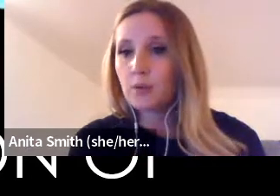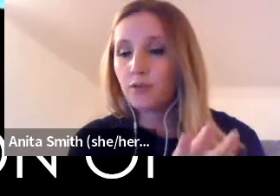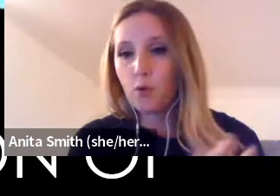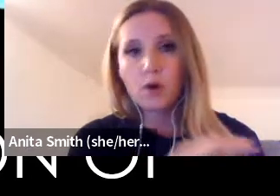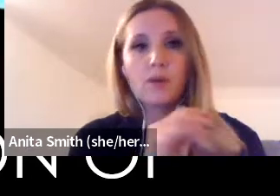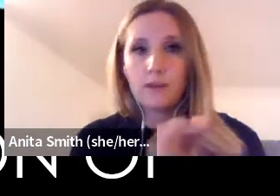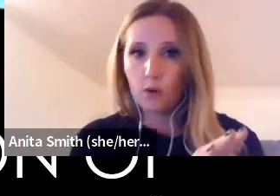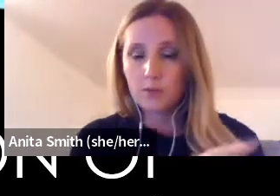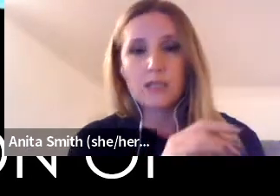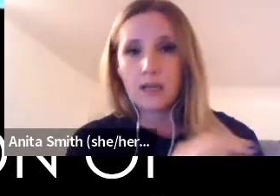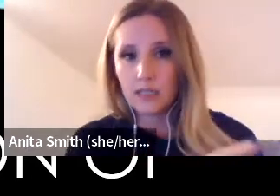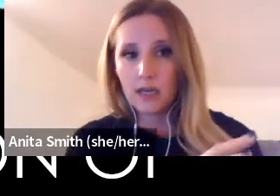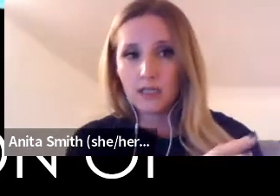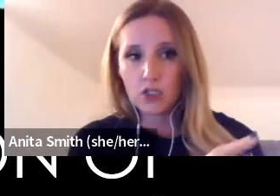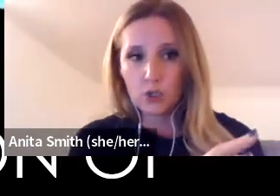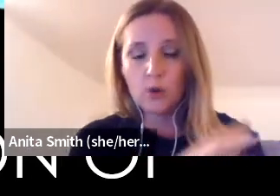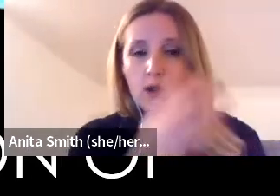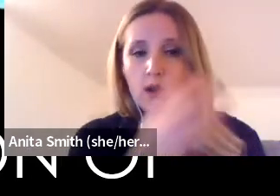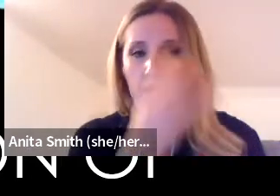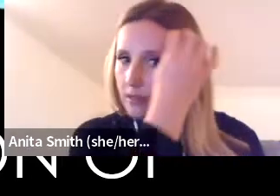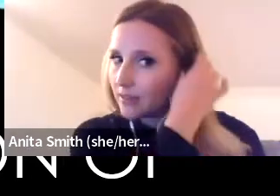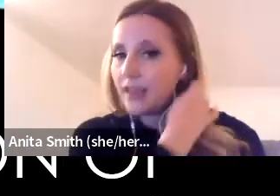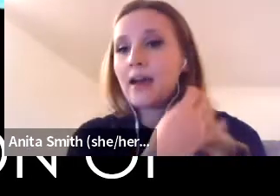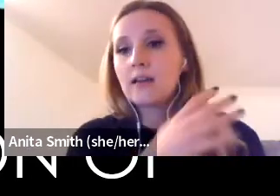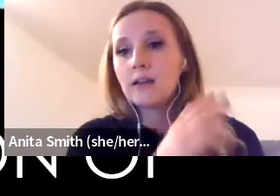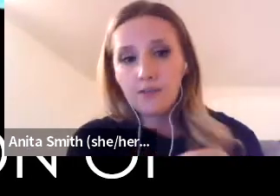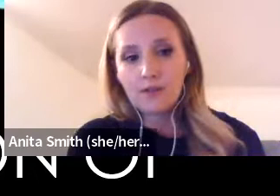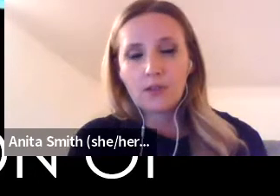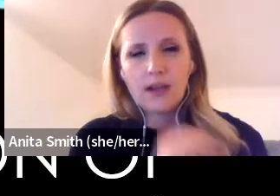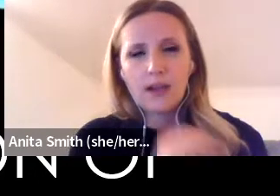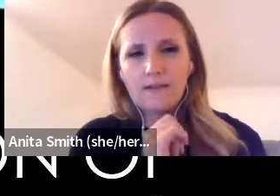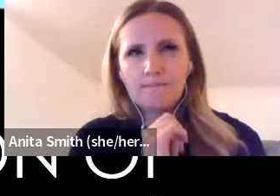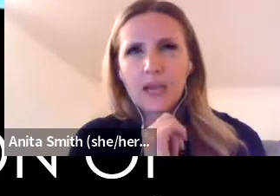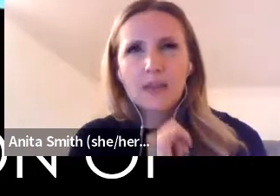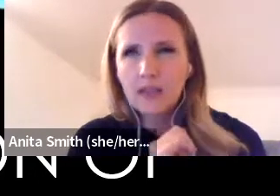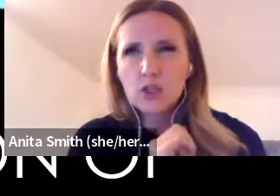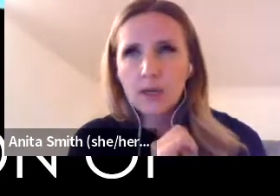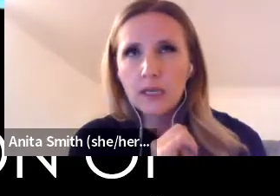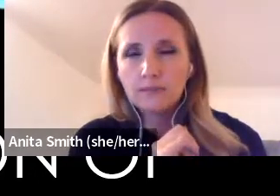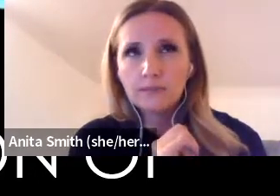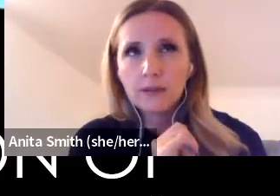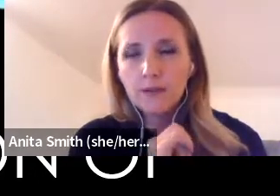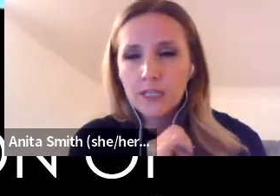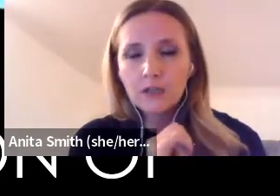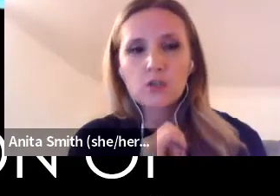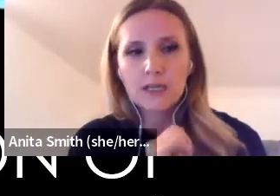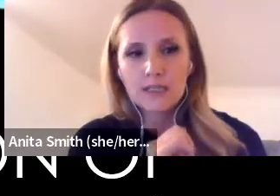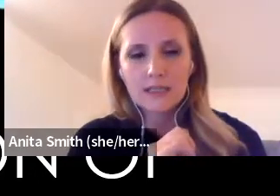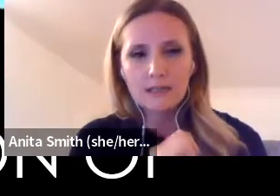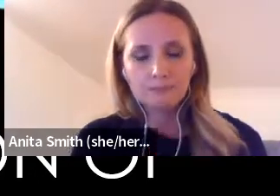There was four when they formed in 1992, but they added a fifth, I think in 2015 or 2016.